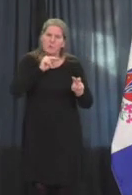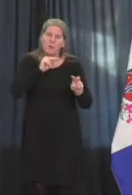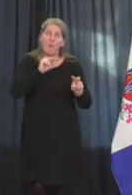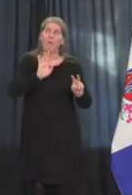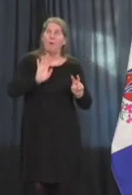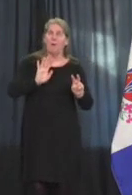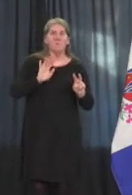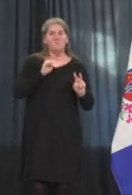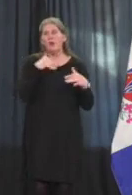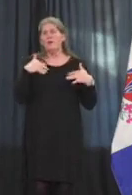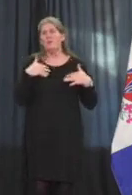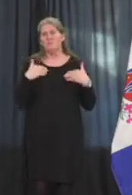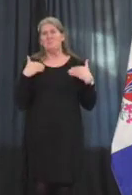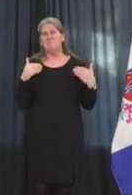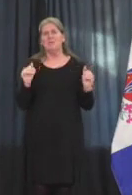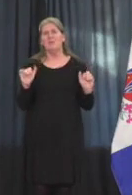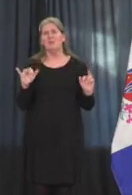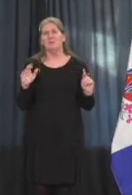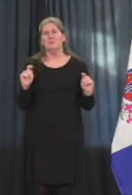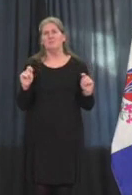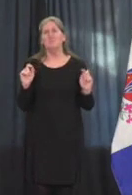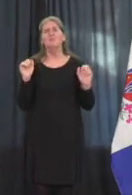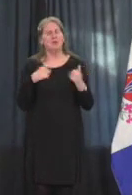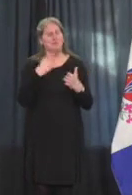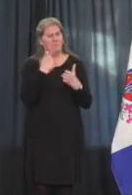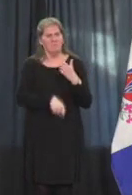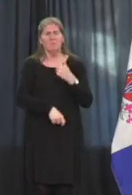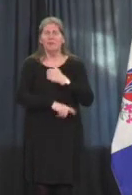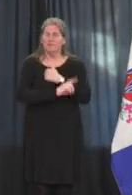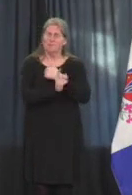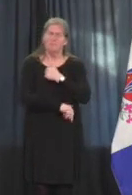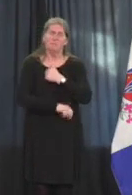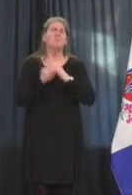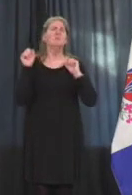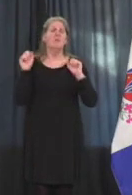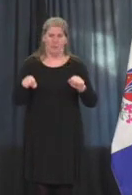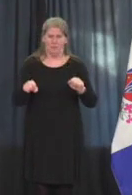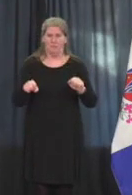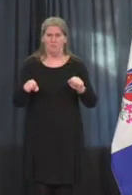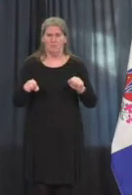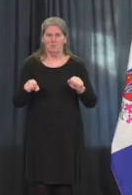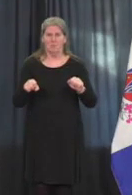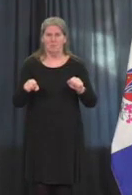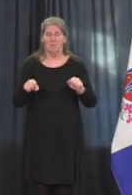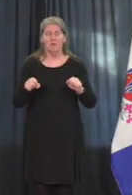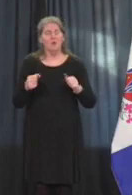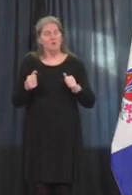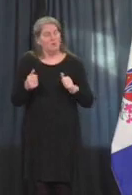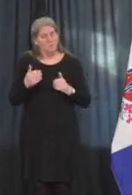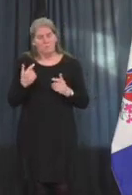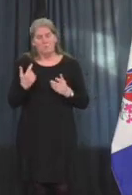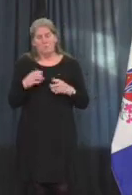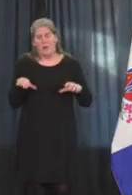THERE, TO FINES AND CHARGES. WE WILL DO WHAT IT TAKES IN